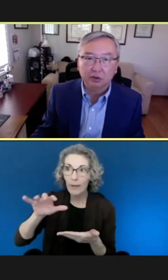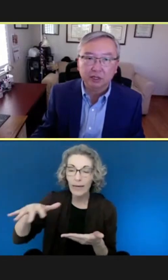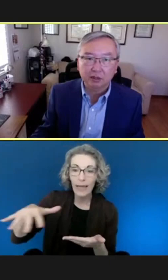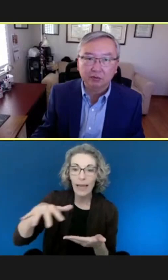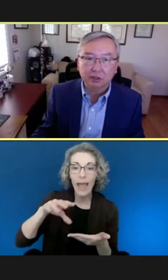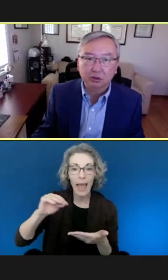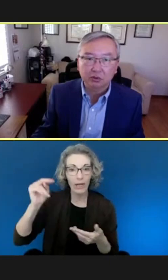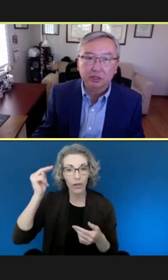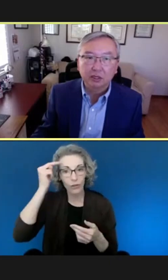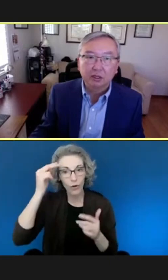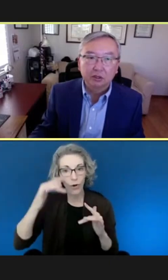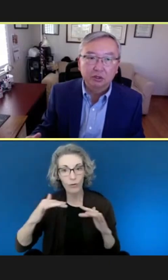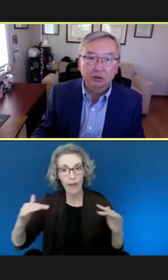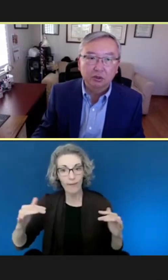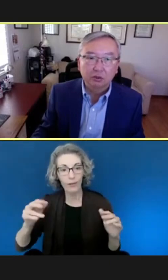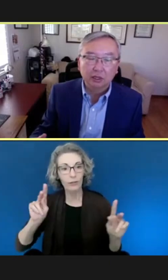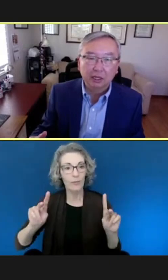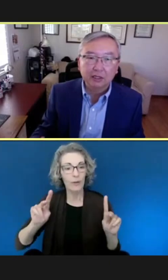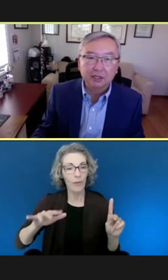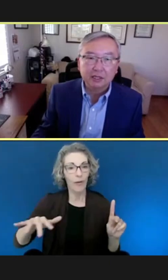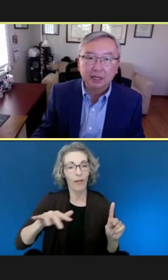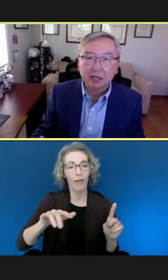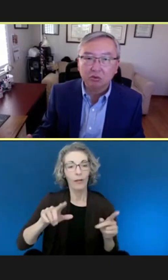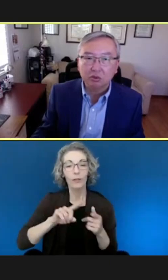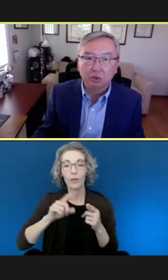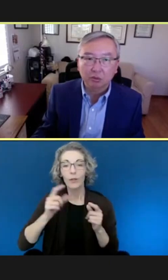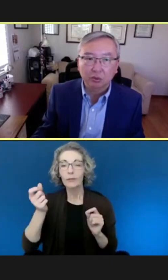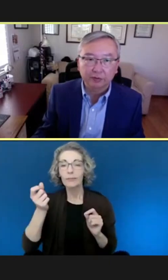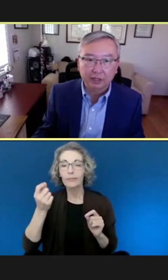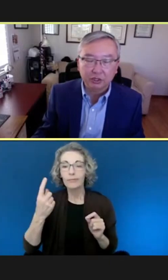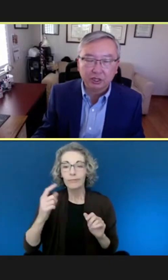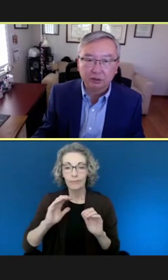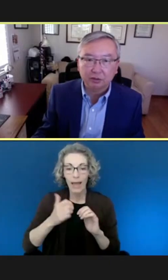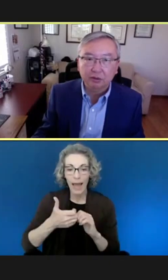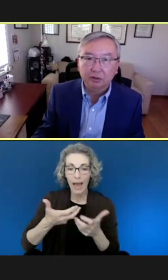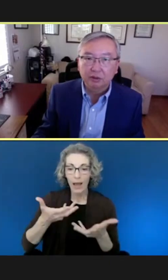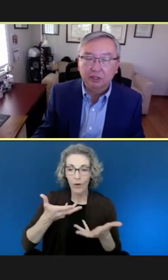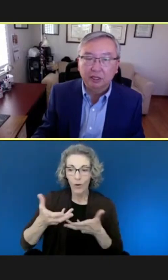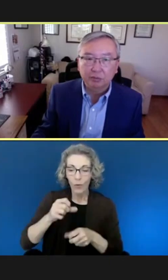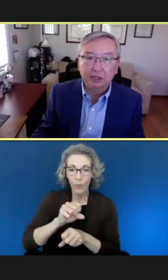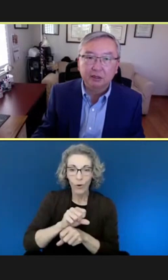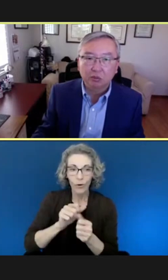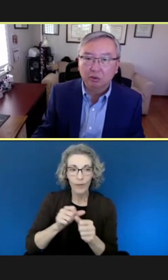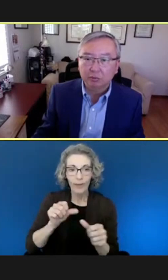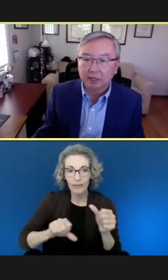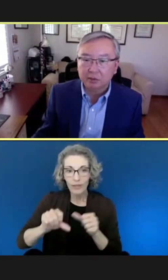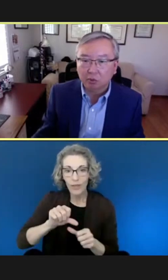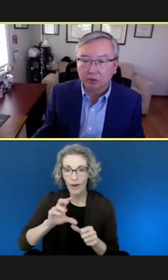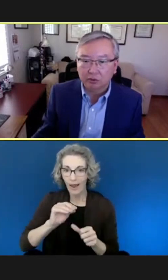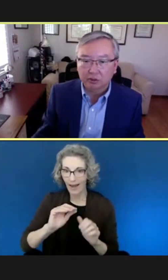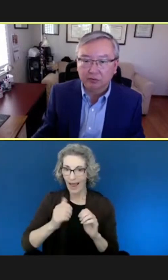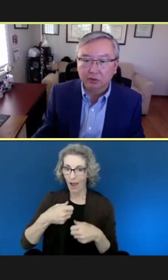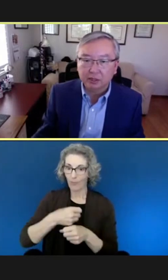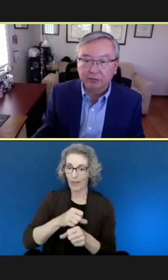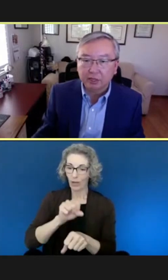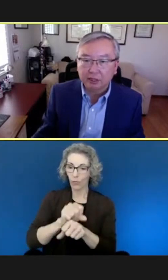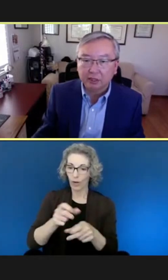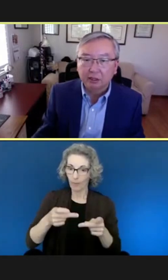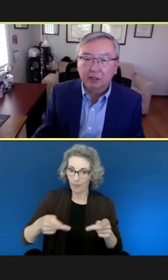to understand how to work with each other and make the workplace more neurodiversity friendly.